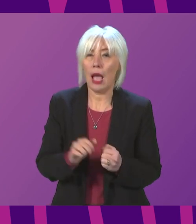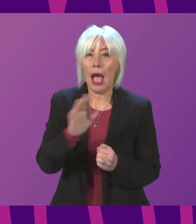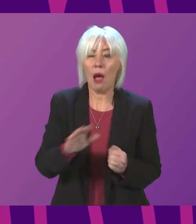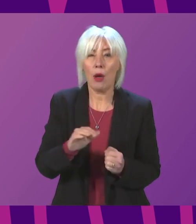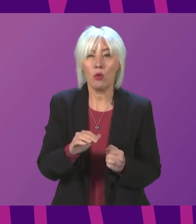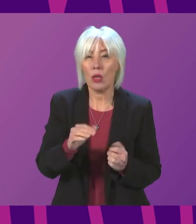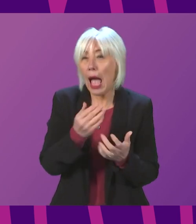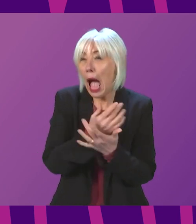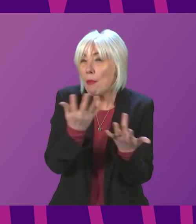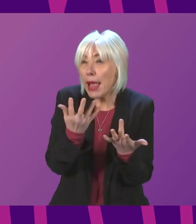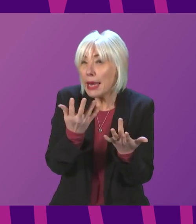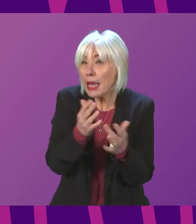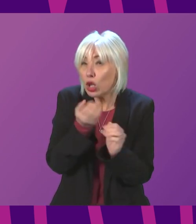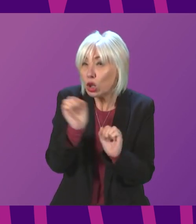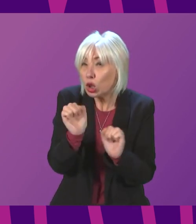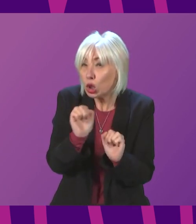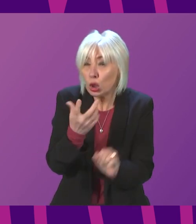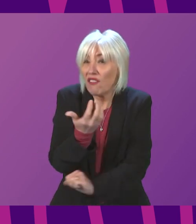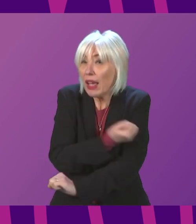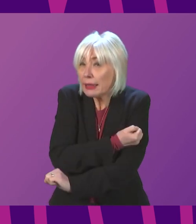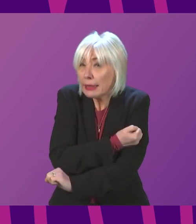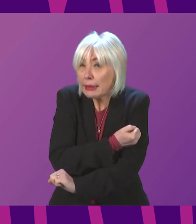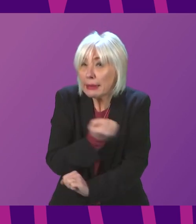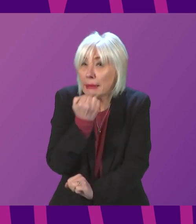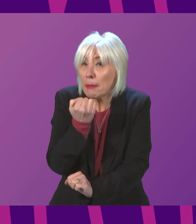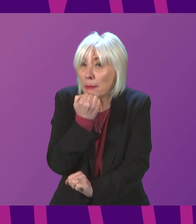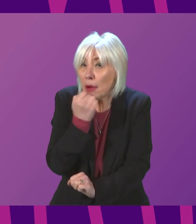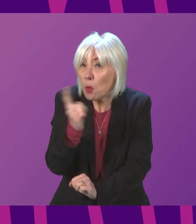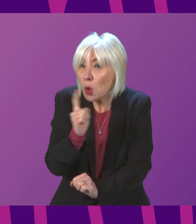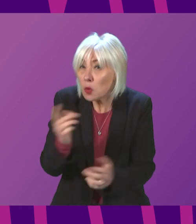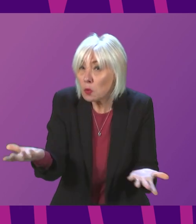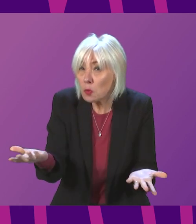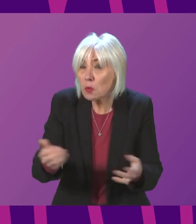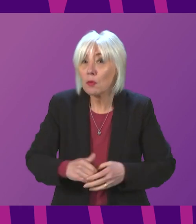many have not been vaccinated?